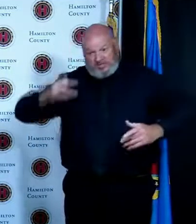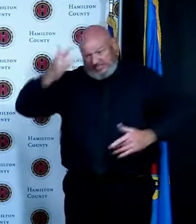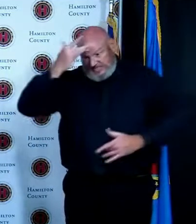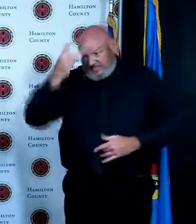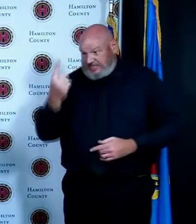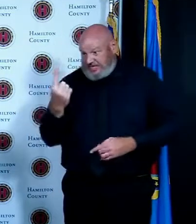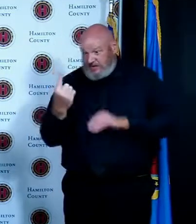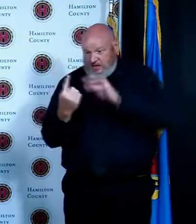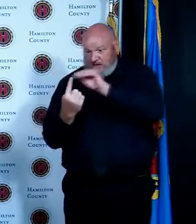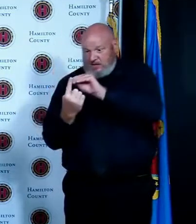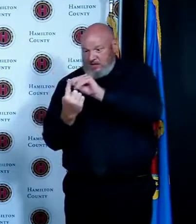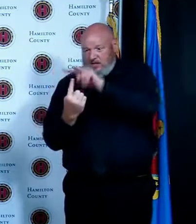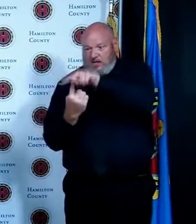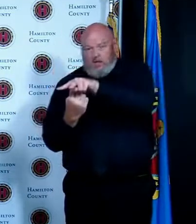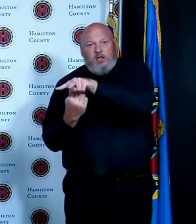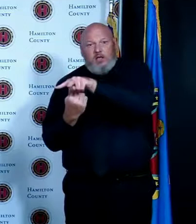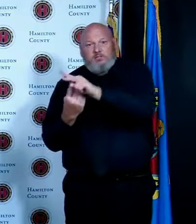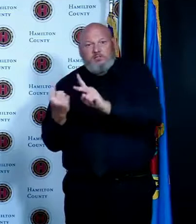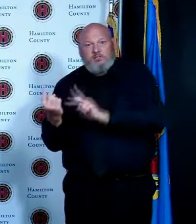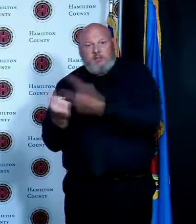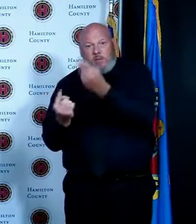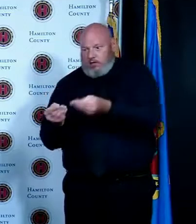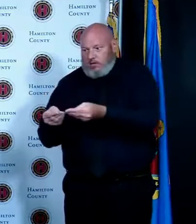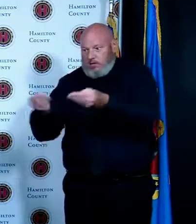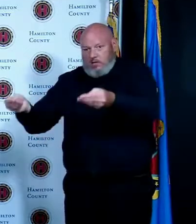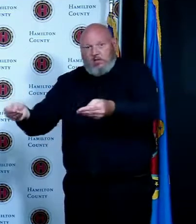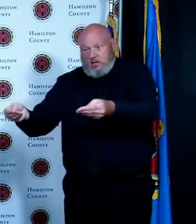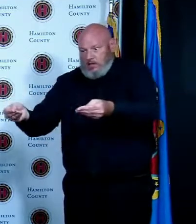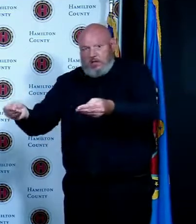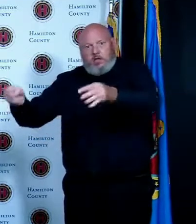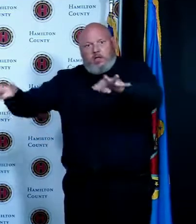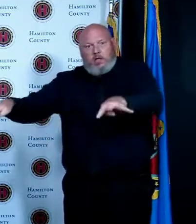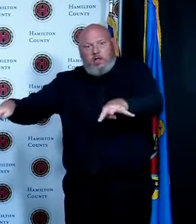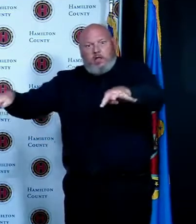information it was 0.74 and as I just mentioned this week we're